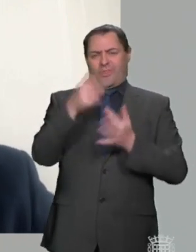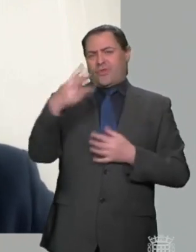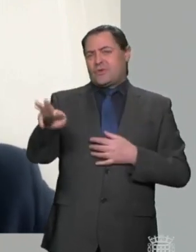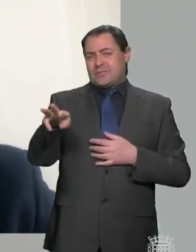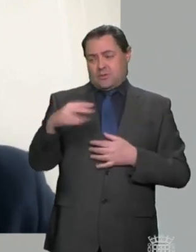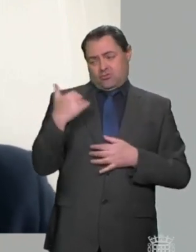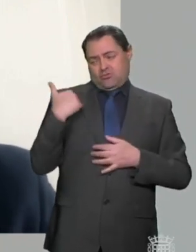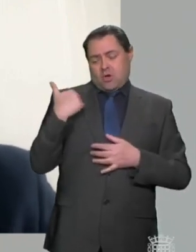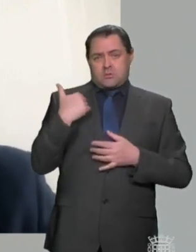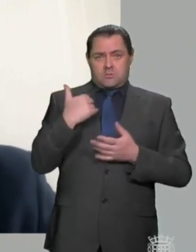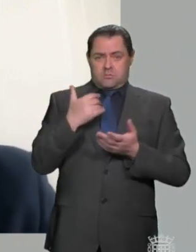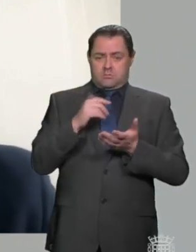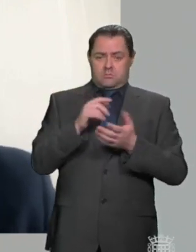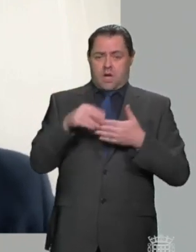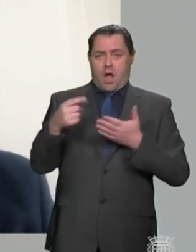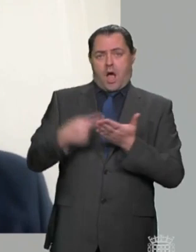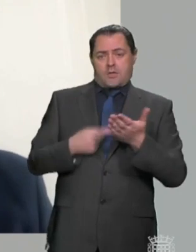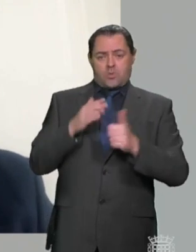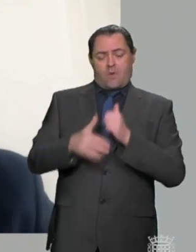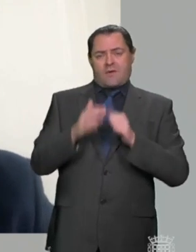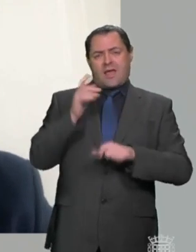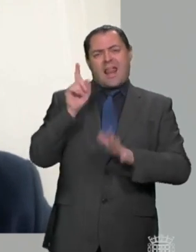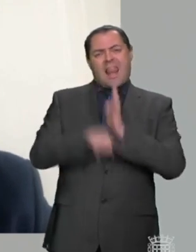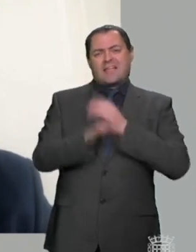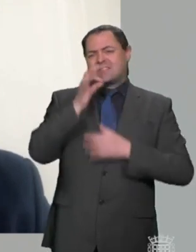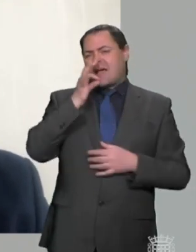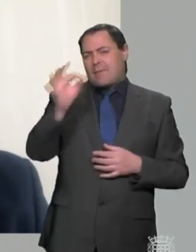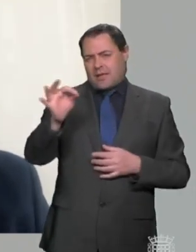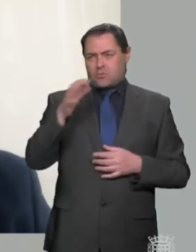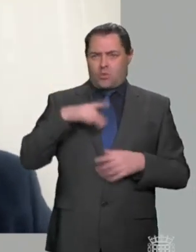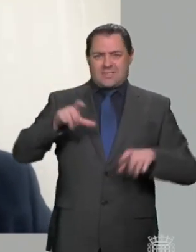late applications the Government are failing to provide clarity. What will happen to those